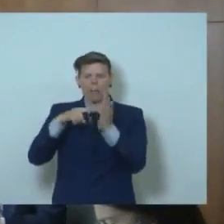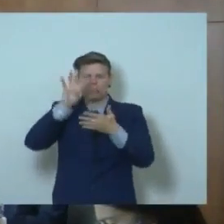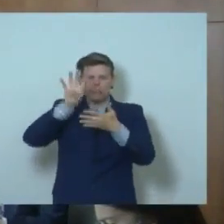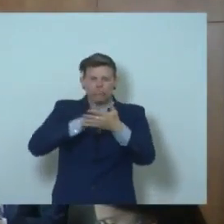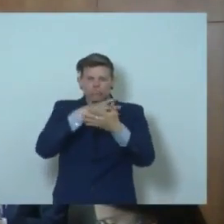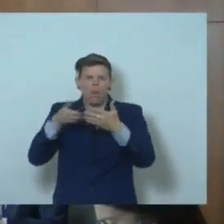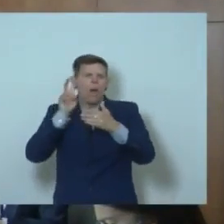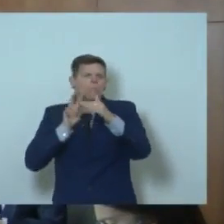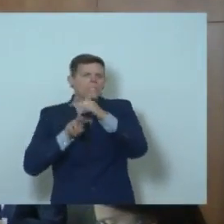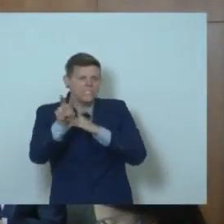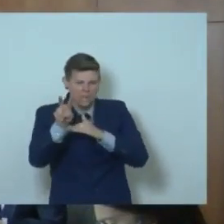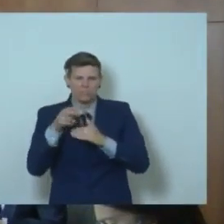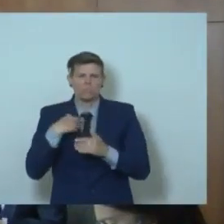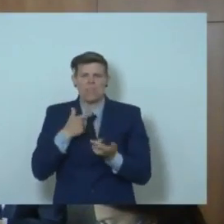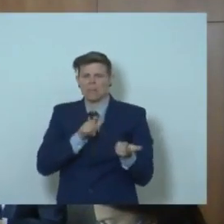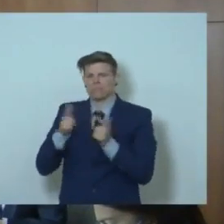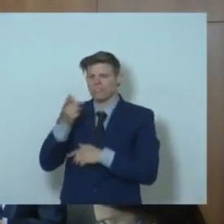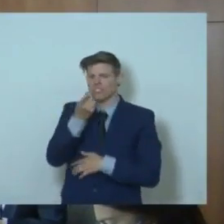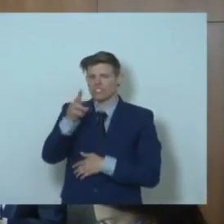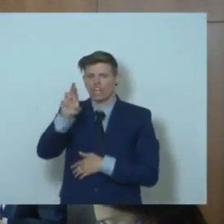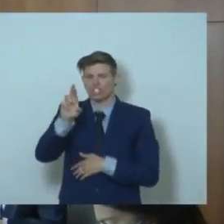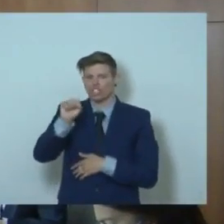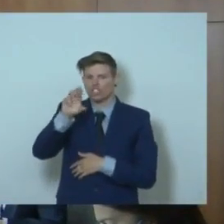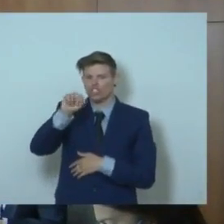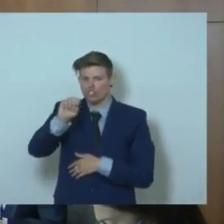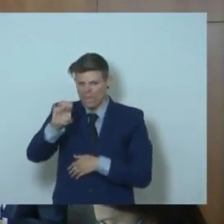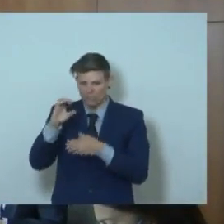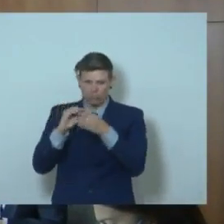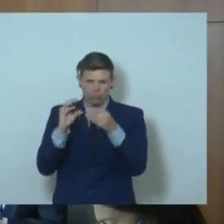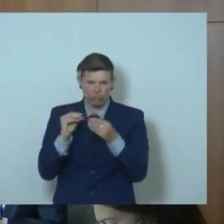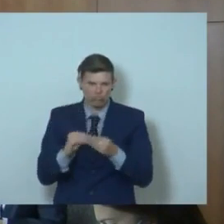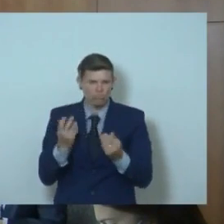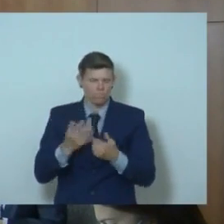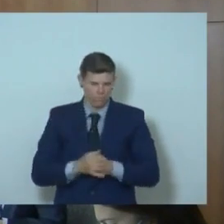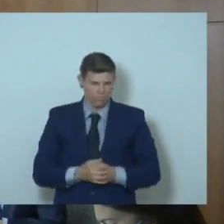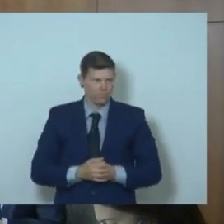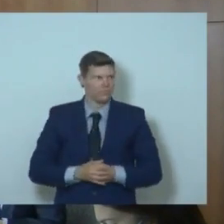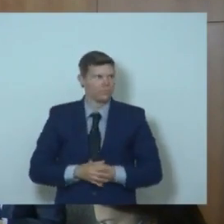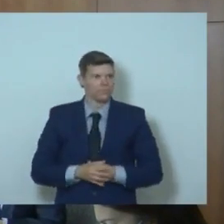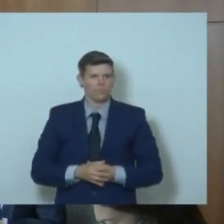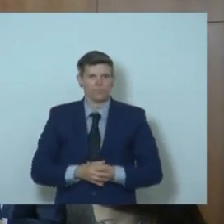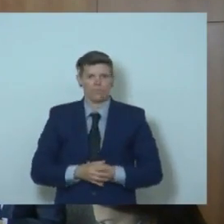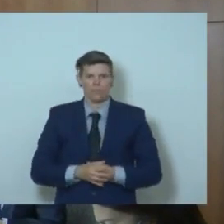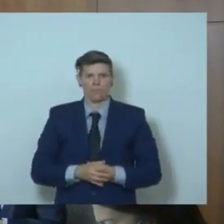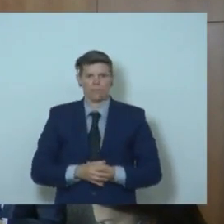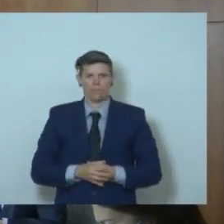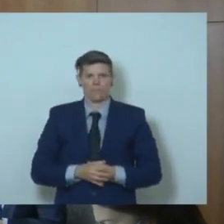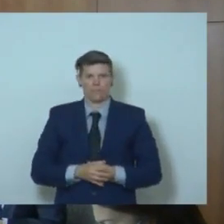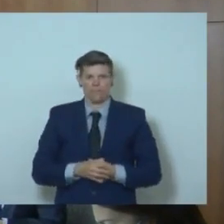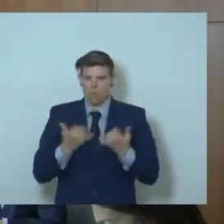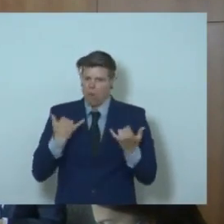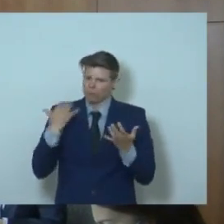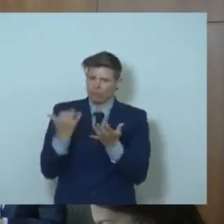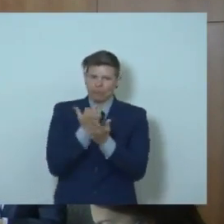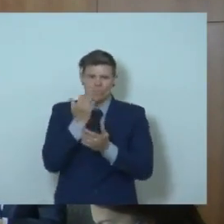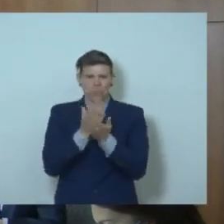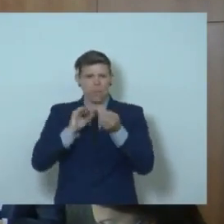AND NOW WE’RE GOING TO GO TO A MODELING FROM SECRETARY. DR. SEUSS CRAIS.